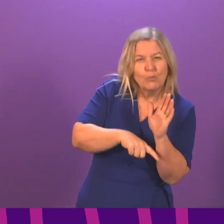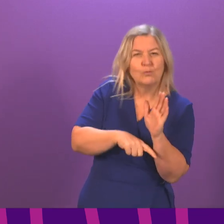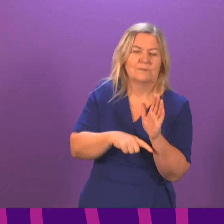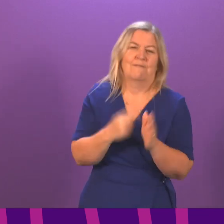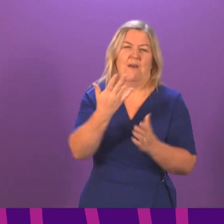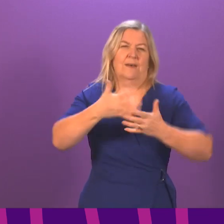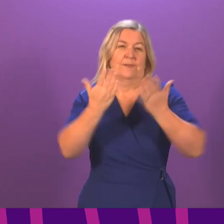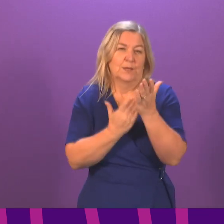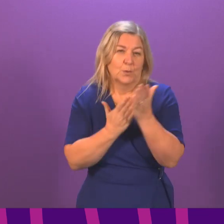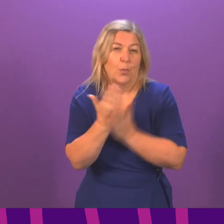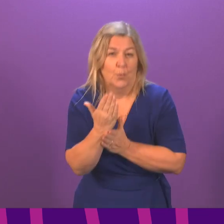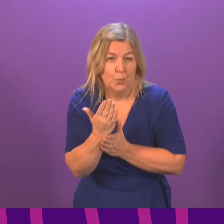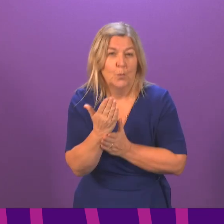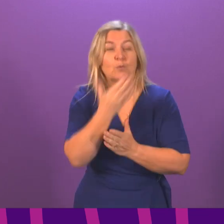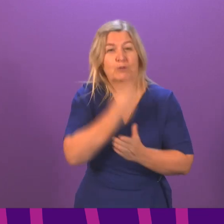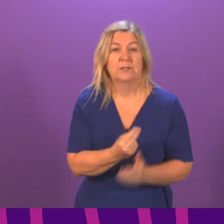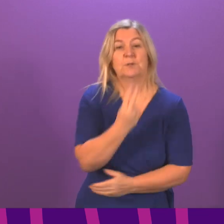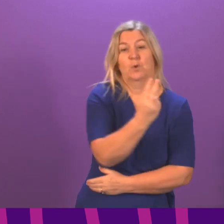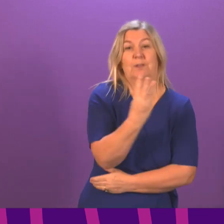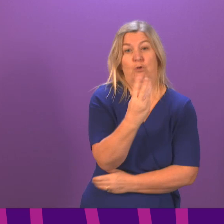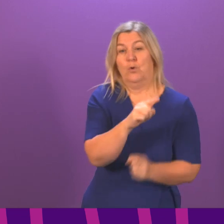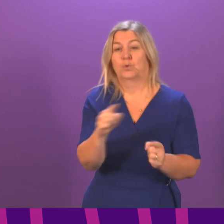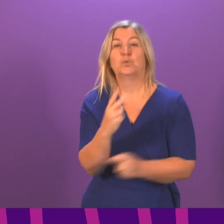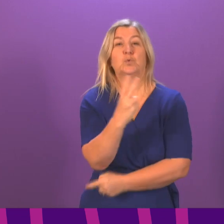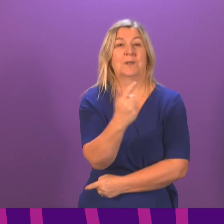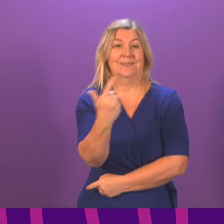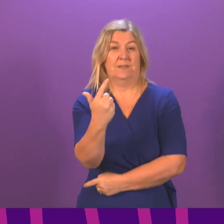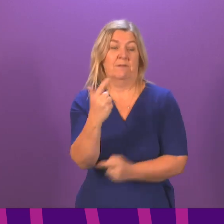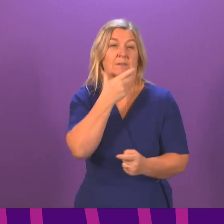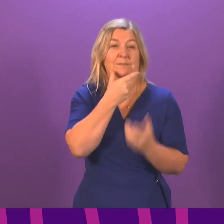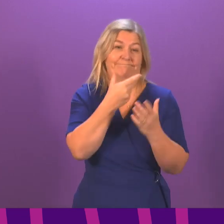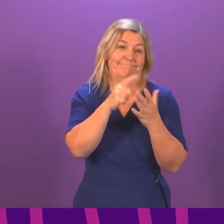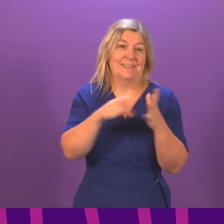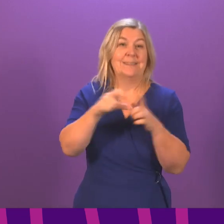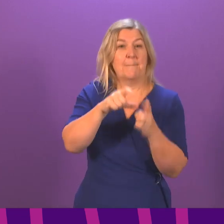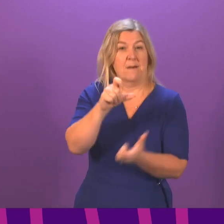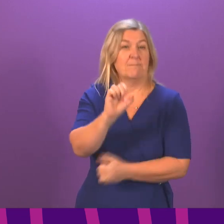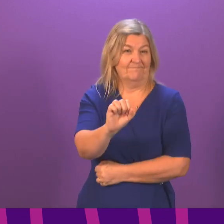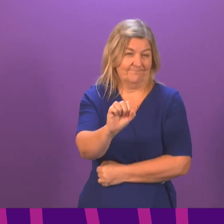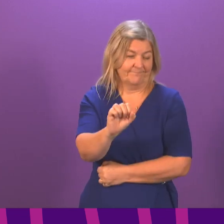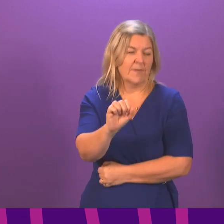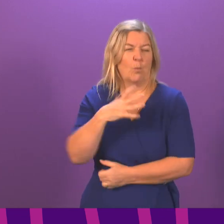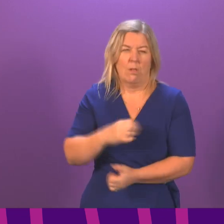from 23 December to 27 December inclusive. That is the one development on which I will give a brief update now.